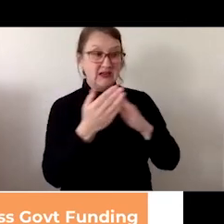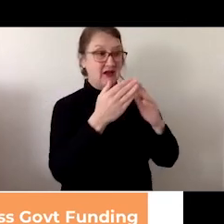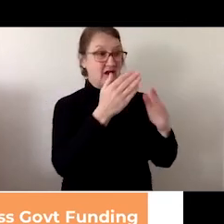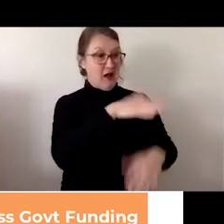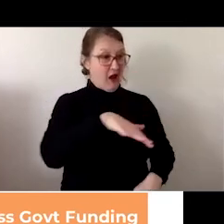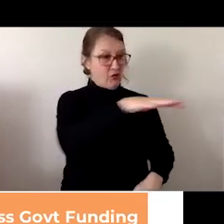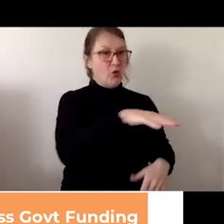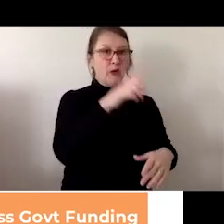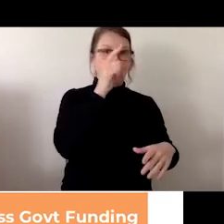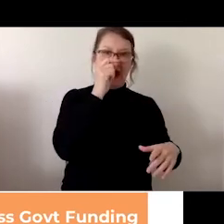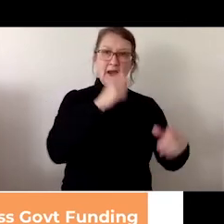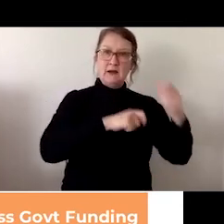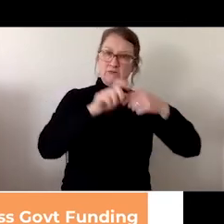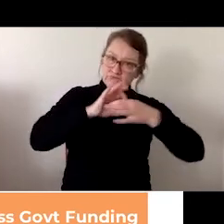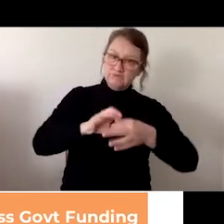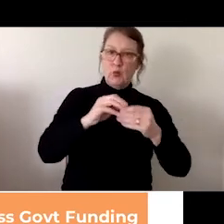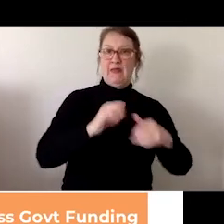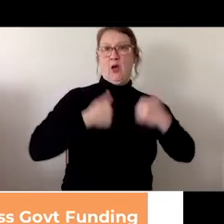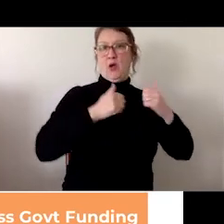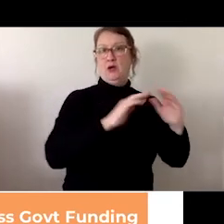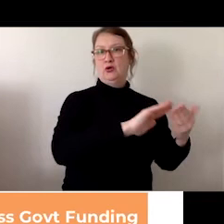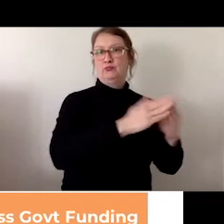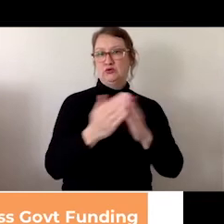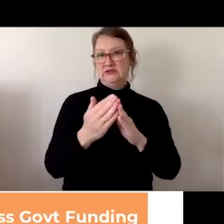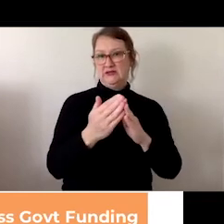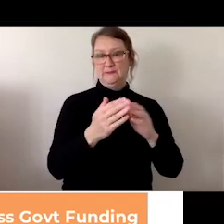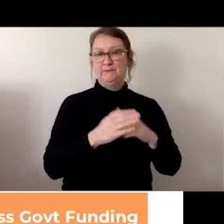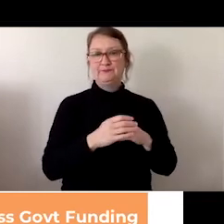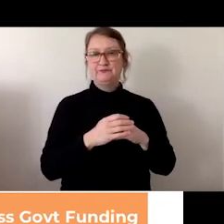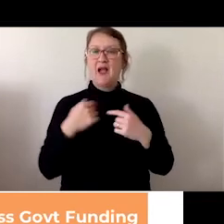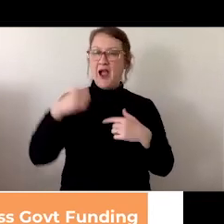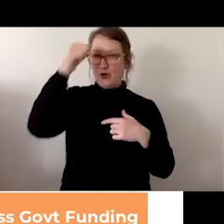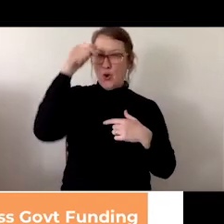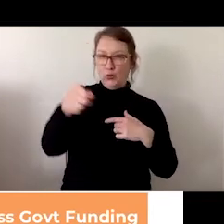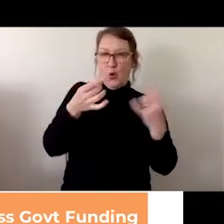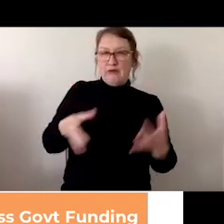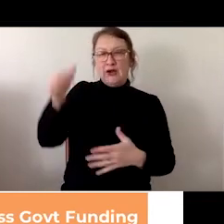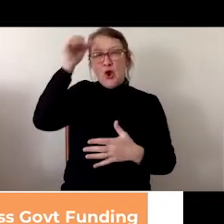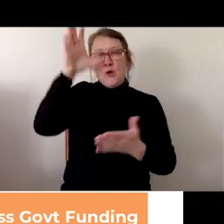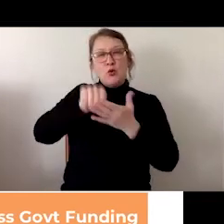and learn through arts and culture. I know you know this, because this is the way many of your organisations are based. I'm saying